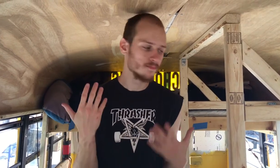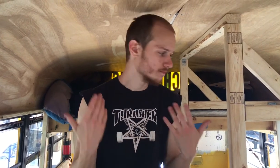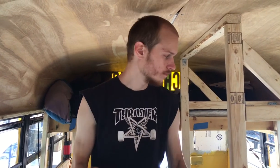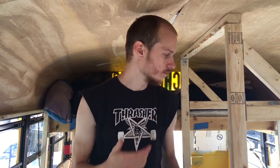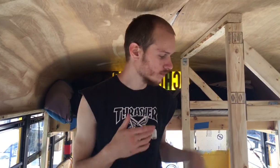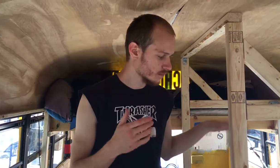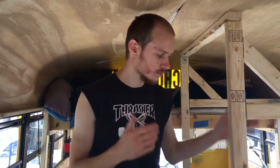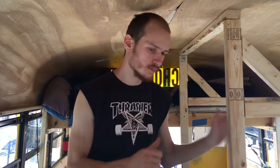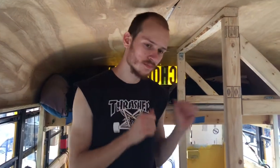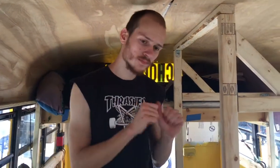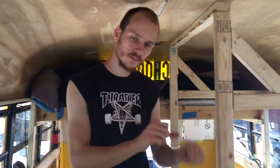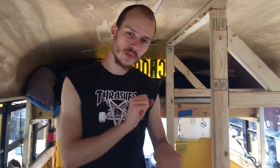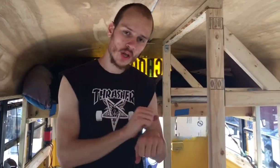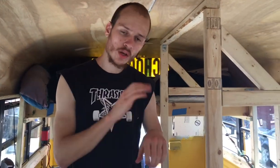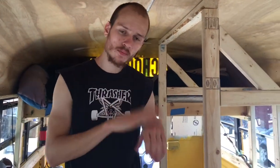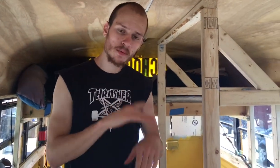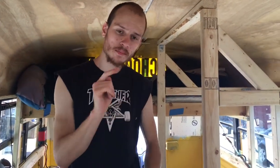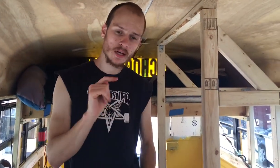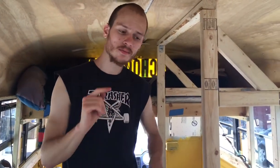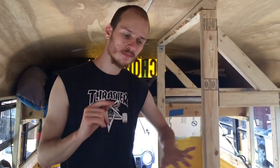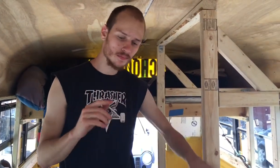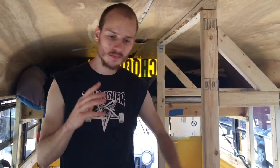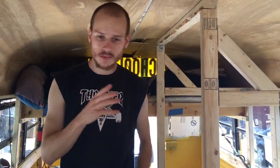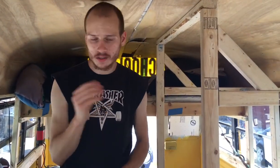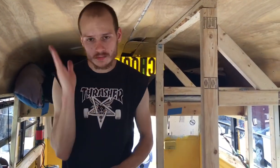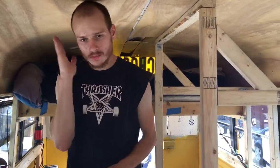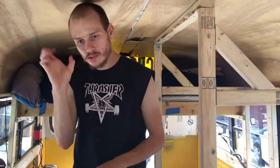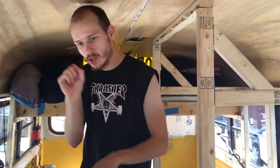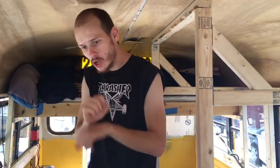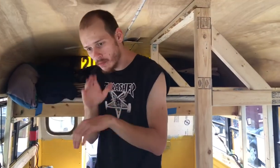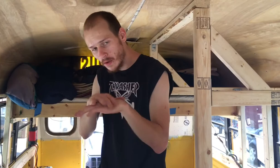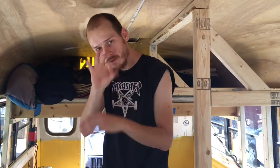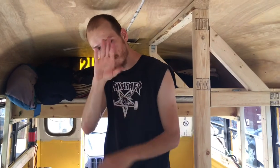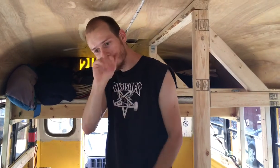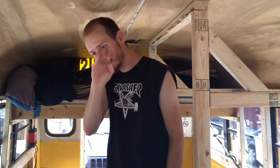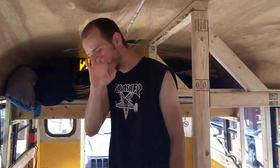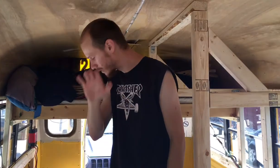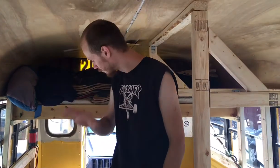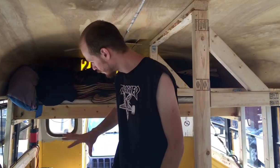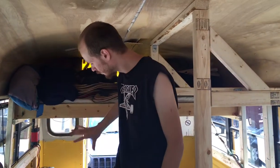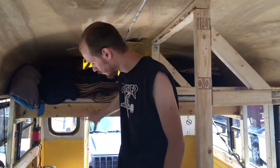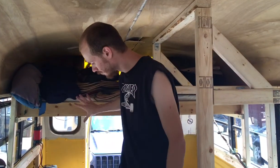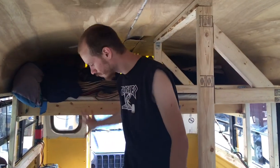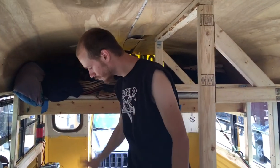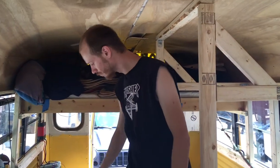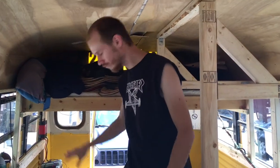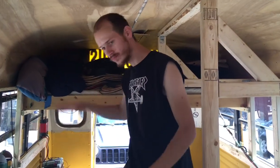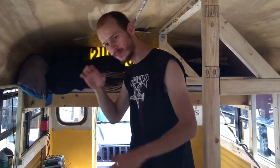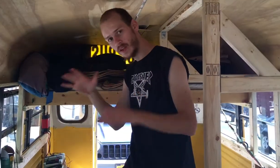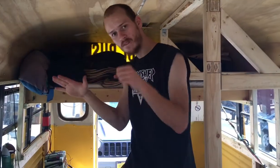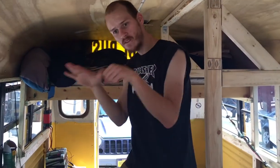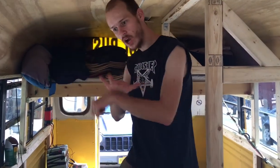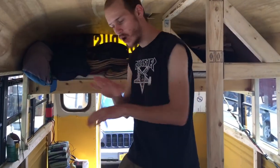we are continue working on bathroom frame and will be work on bed frame going to be full frame